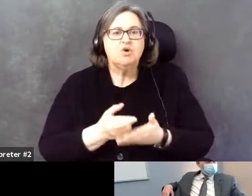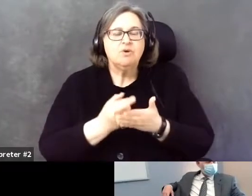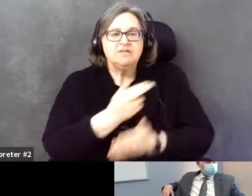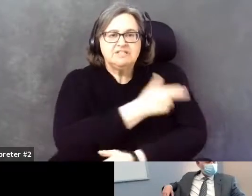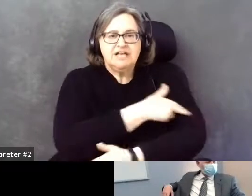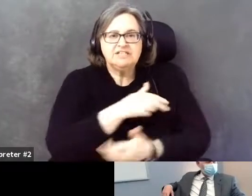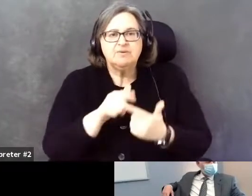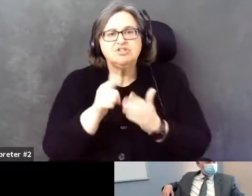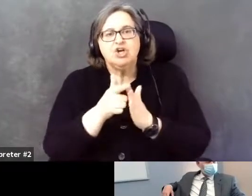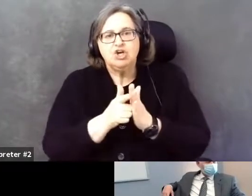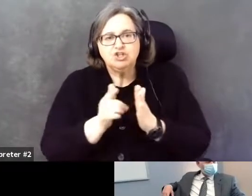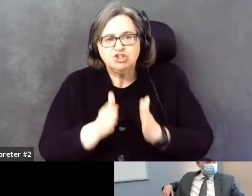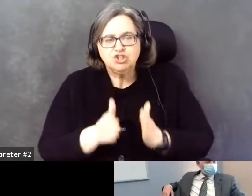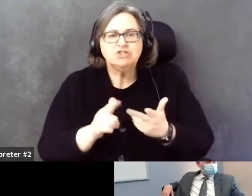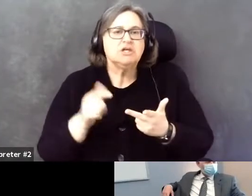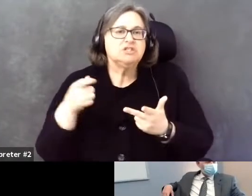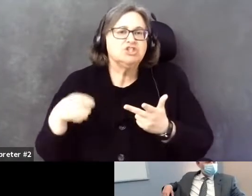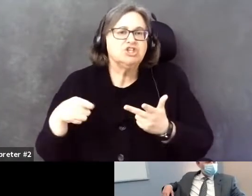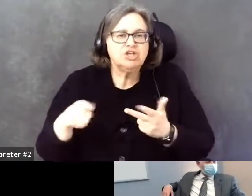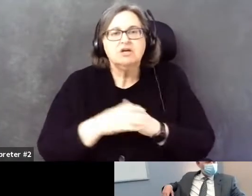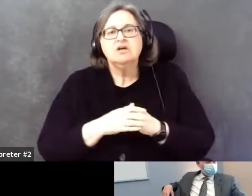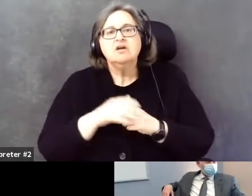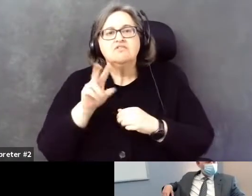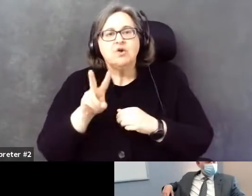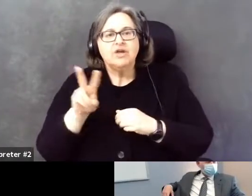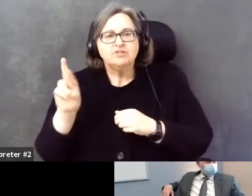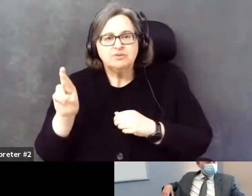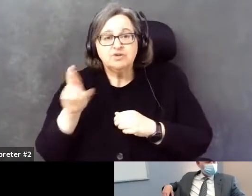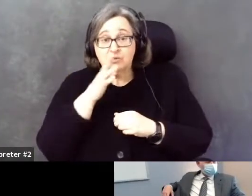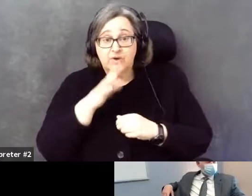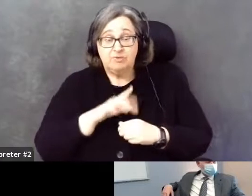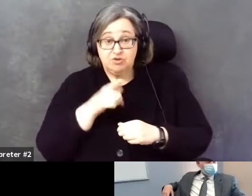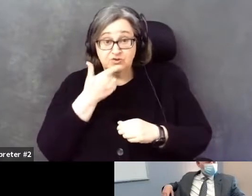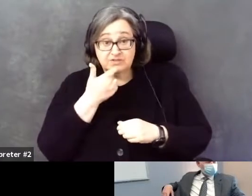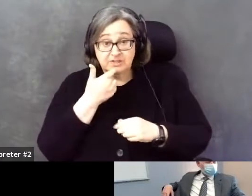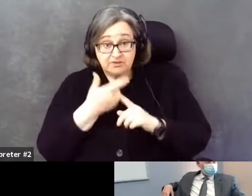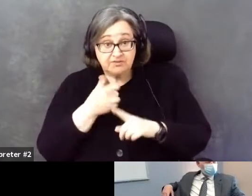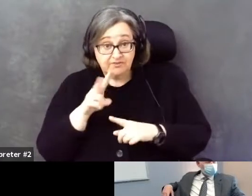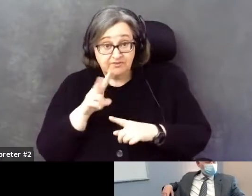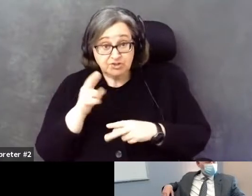and judge, and vocational rehabilitation